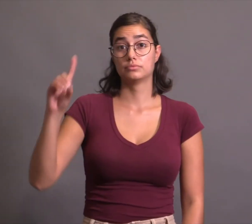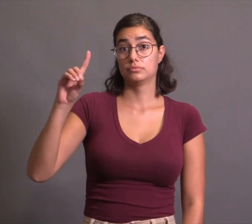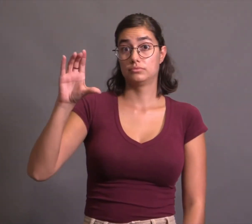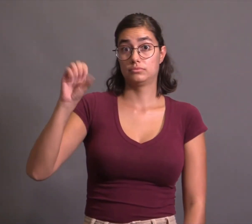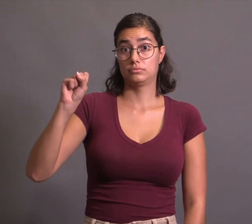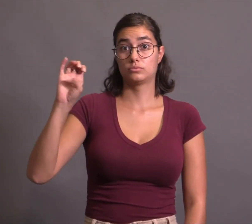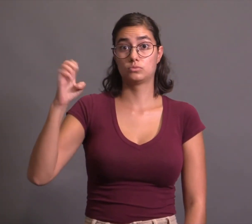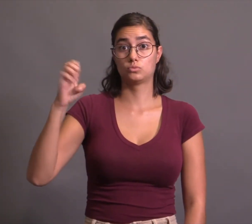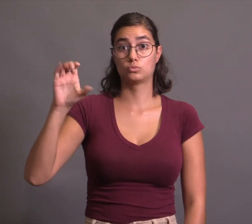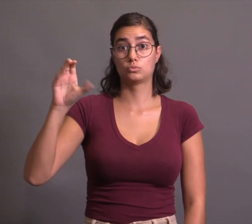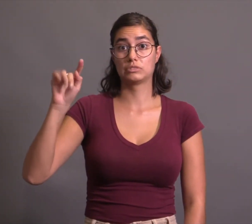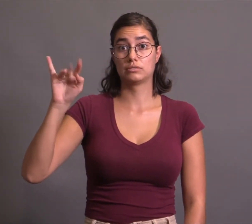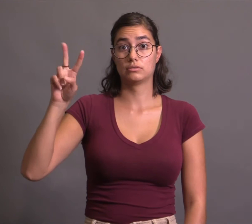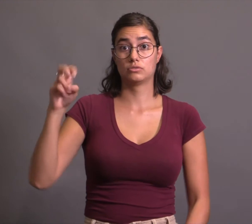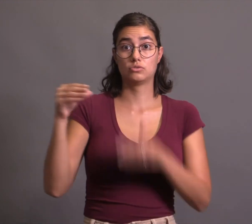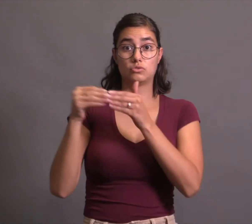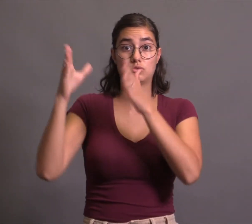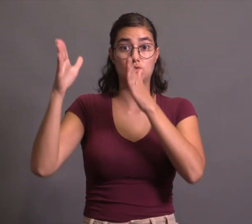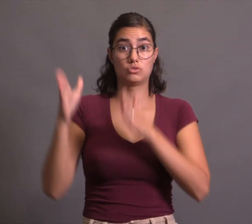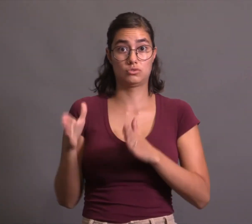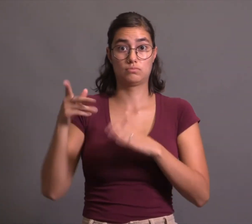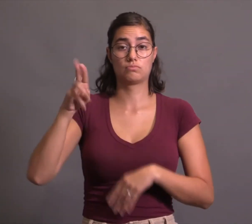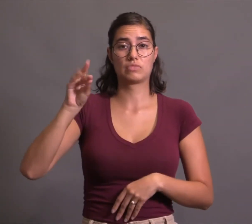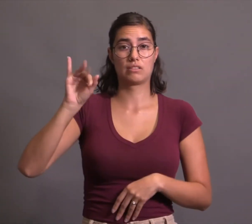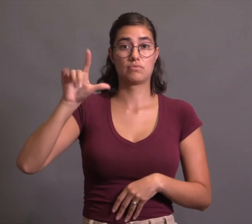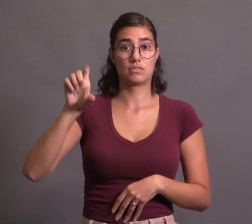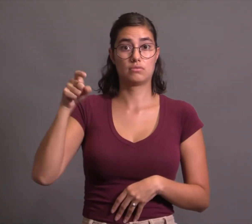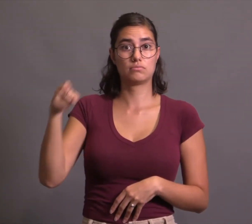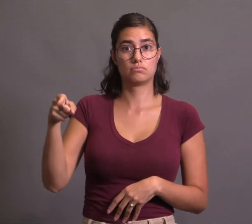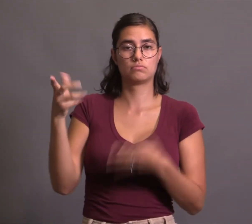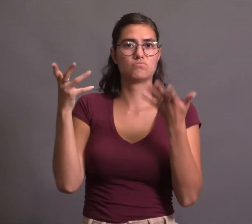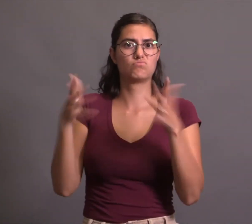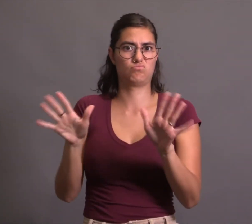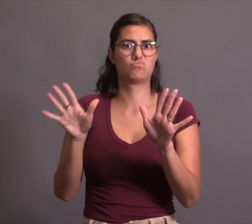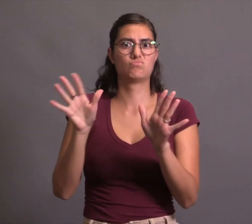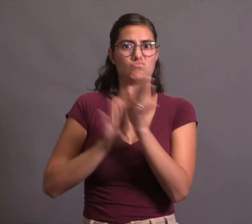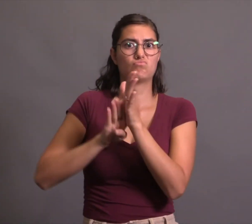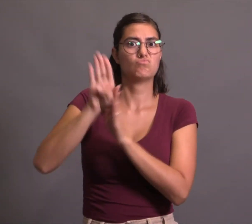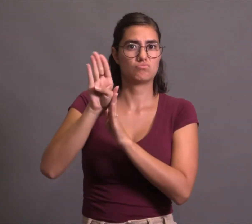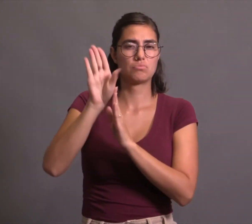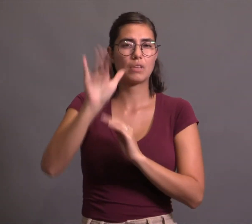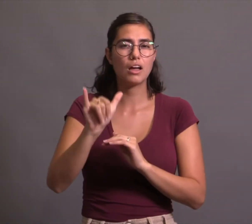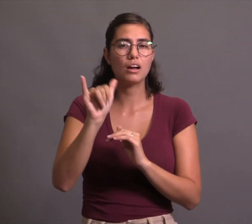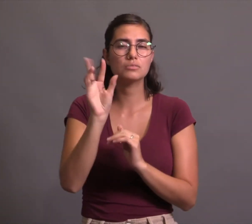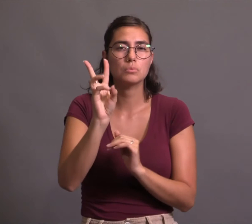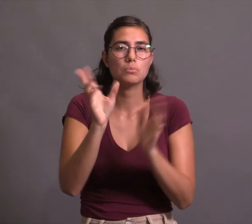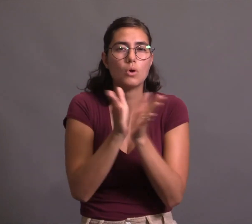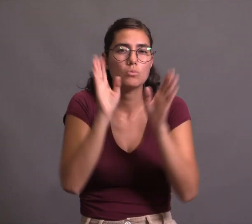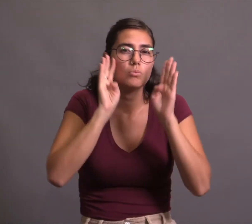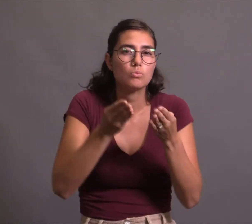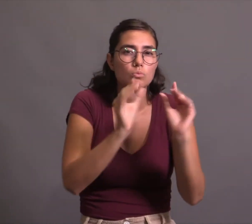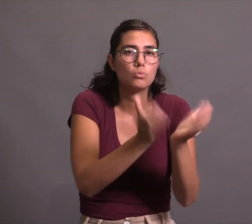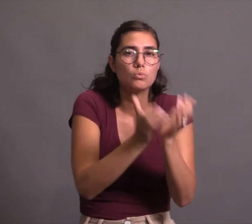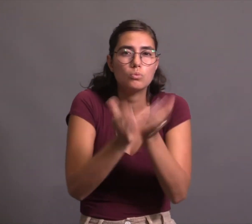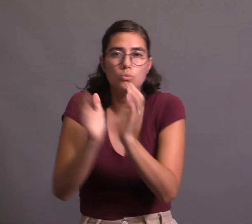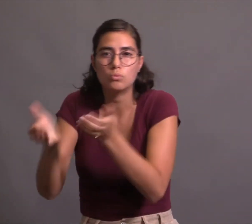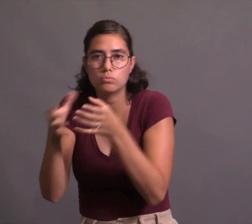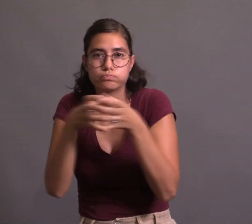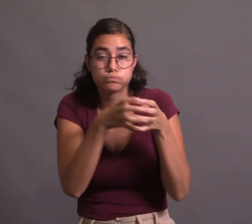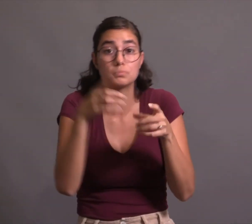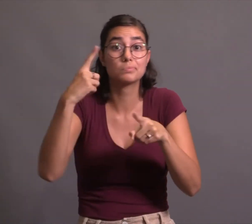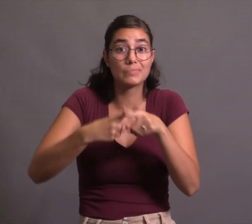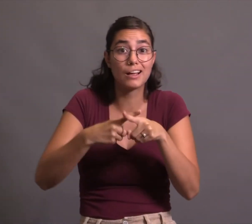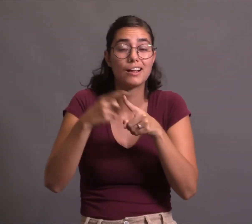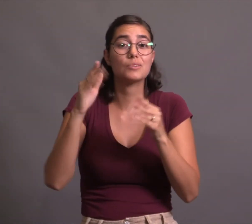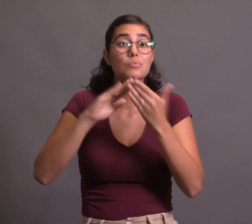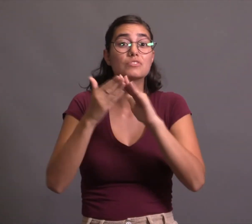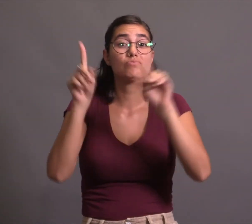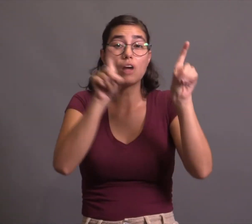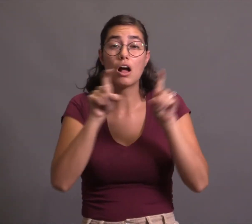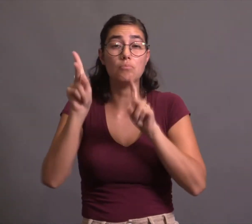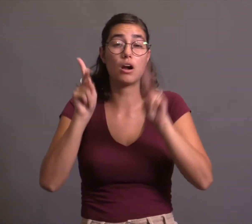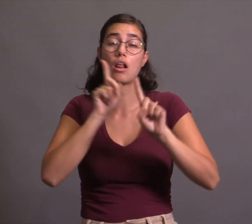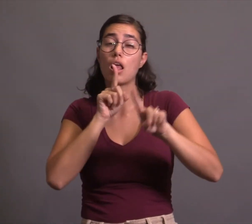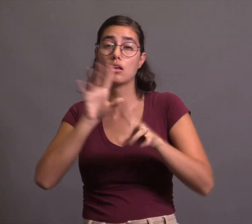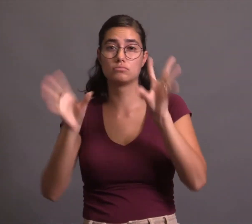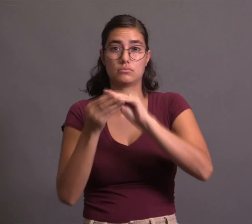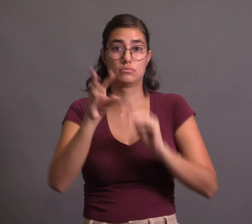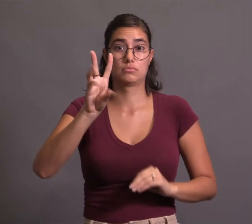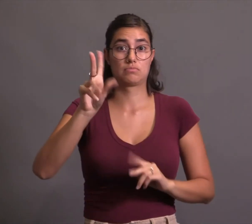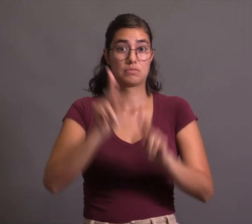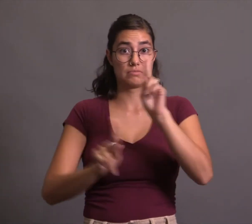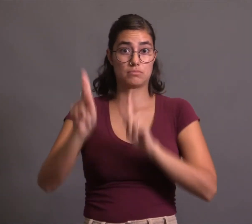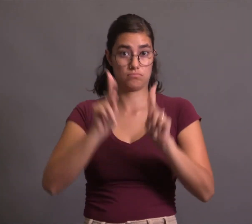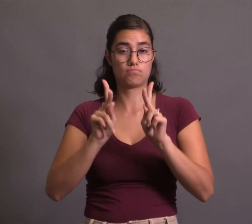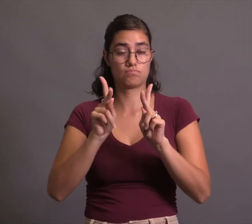The DCS Executive Director Leader Profile was developed based on six focus groups and 65 responses to a community survey.